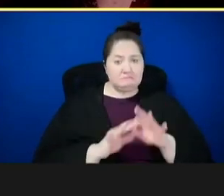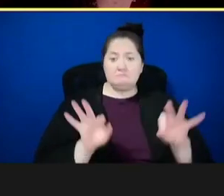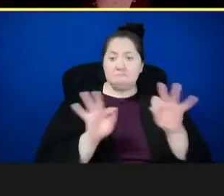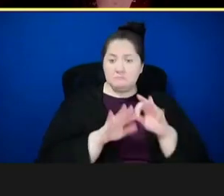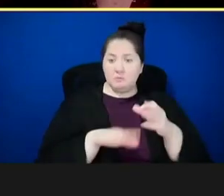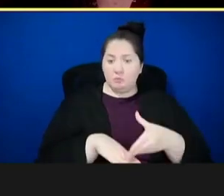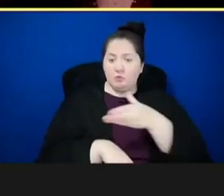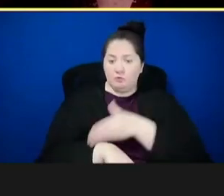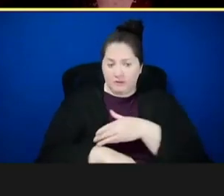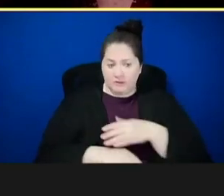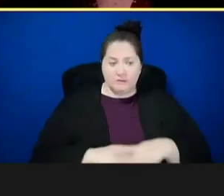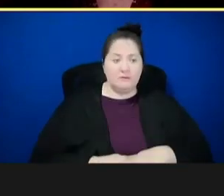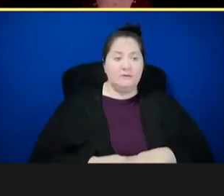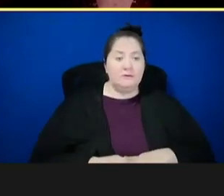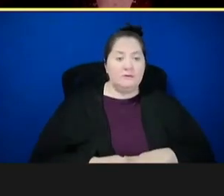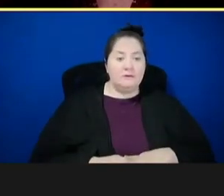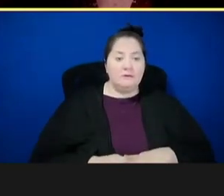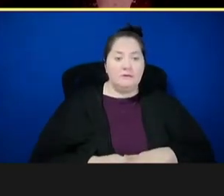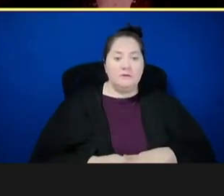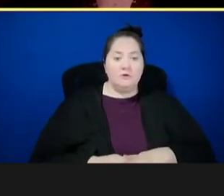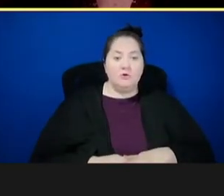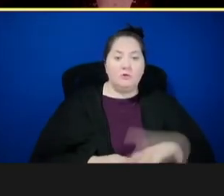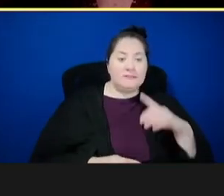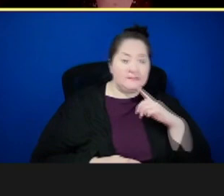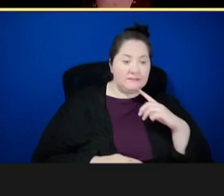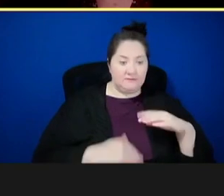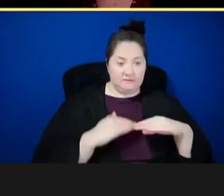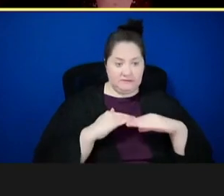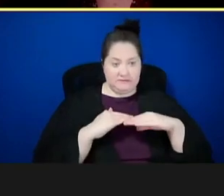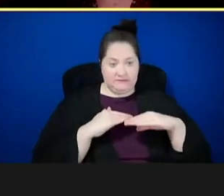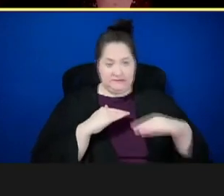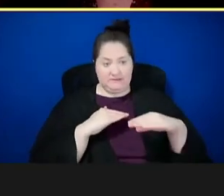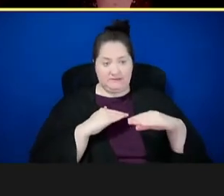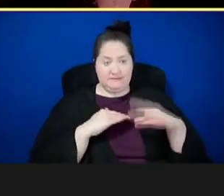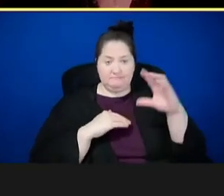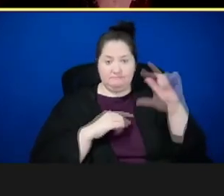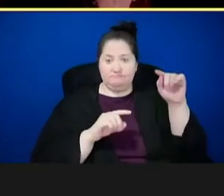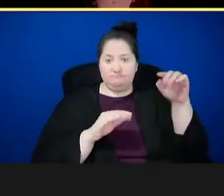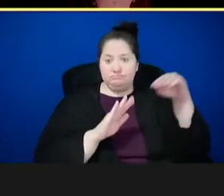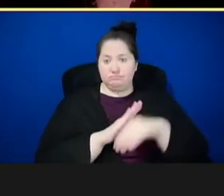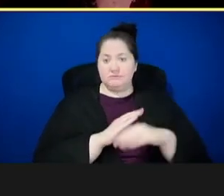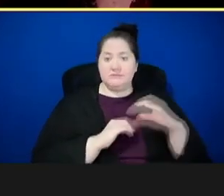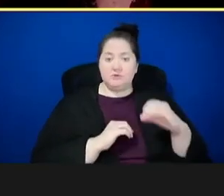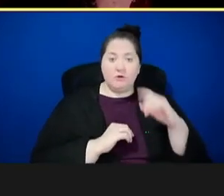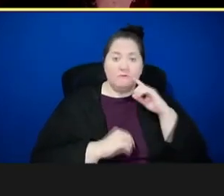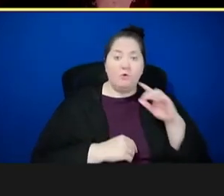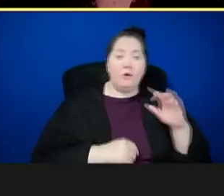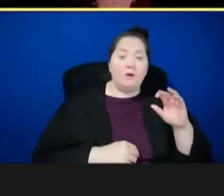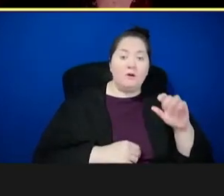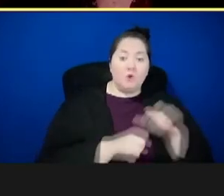You see the zeroing out of rates in September for both COVID and flu. We had a new vitalant